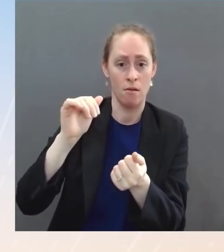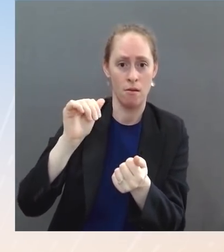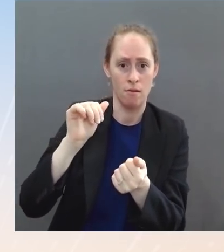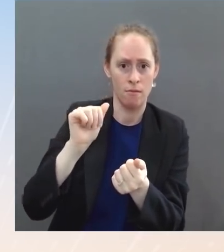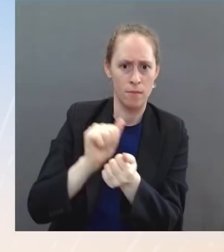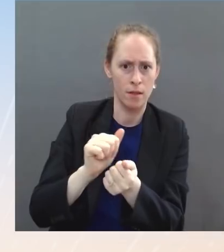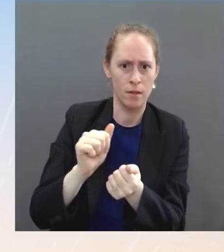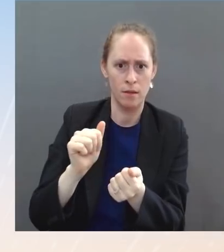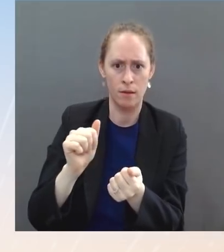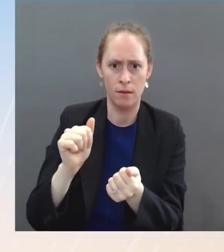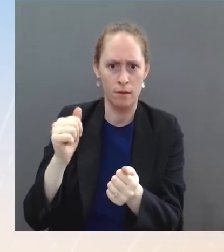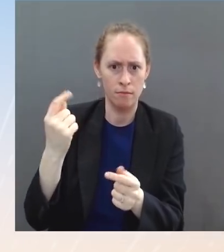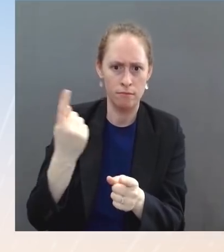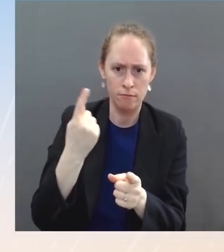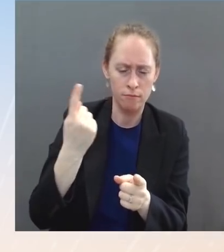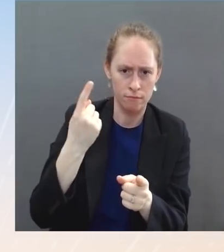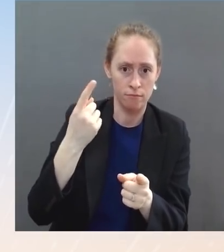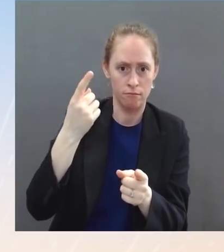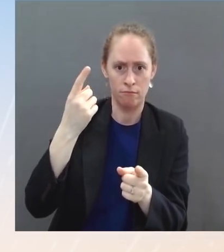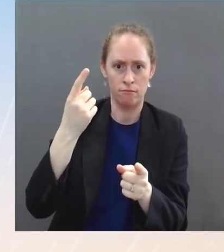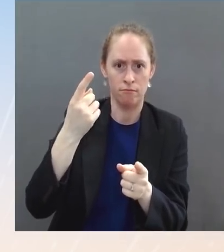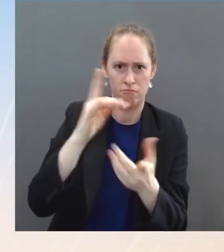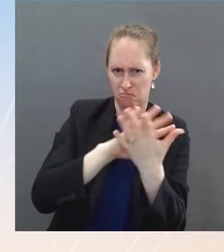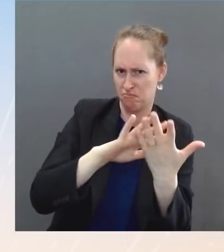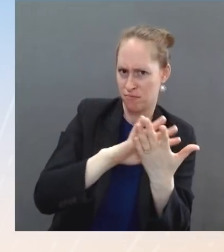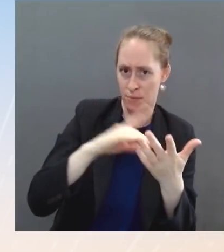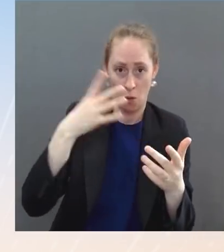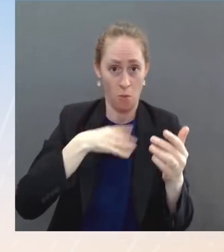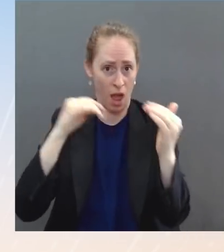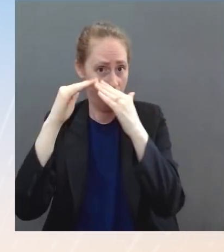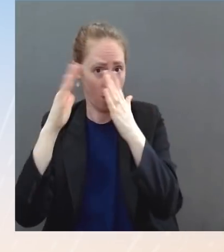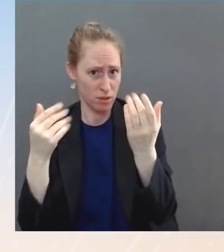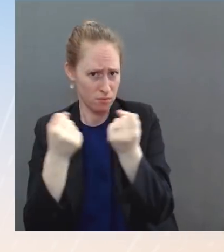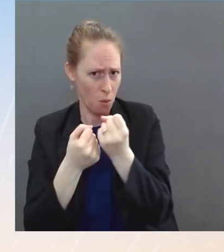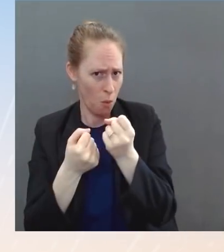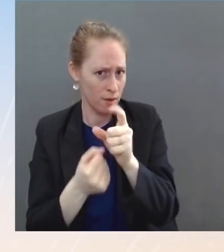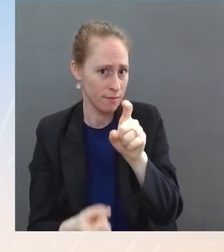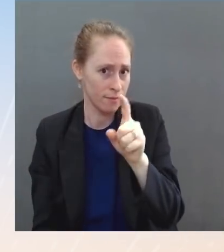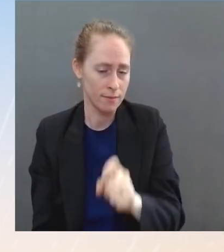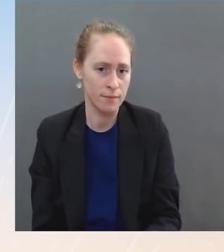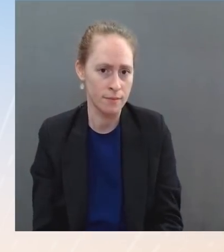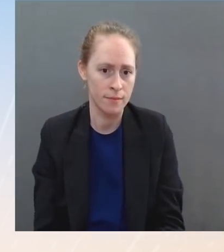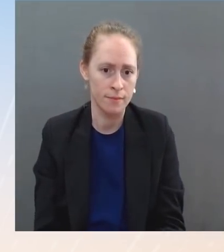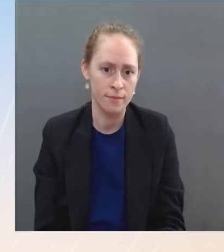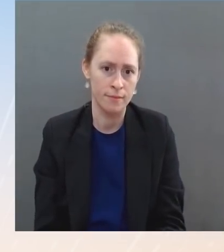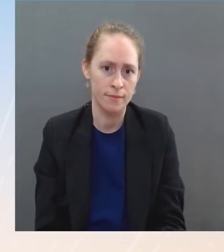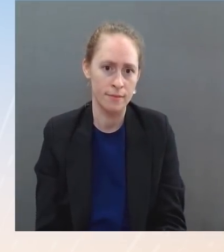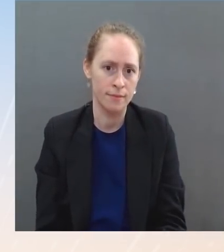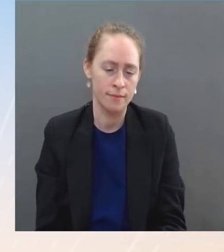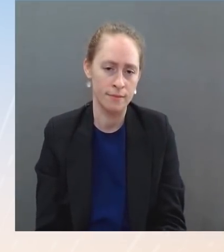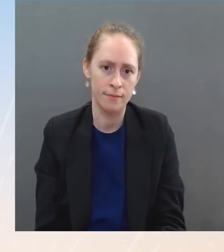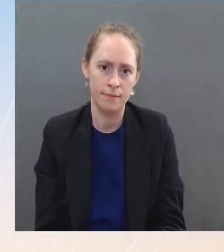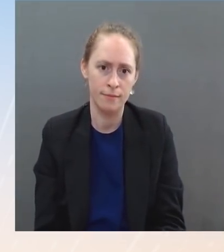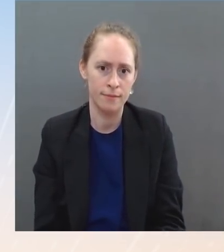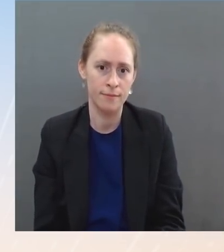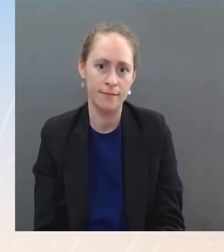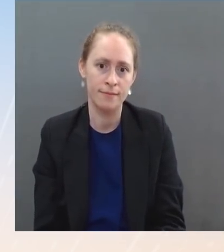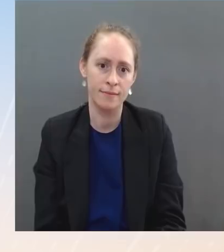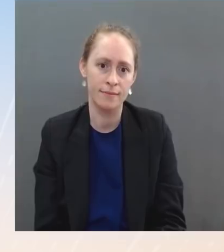Ms. Psaki: Do you have examples of schools in Florida that are teaching kindergarteners about sex education? >> The Press: I'm just asking for the President's opinion about this law. Ms. Psaki: Well, I think that's a --